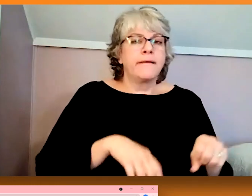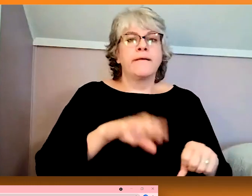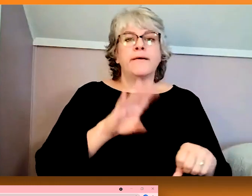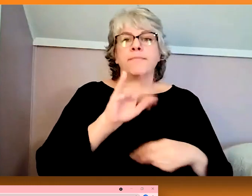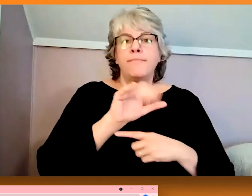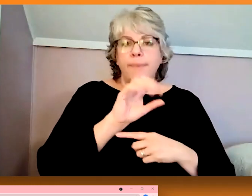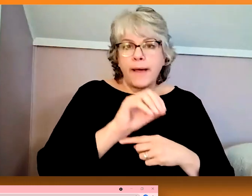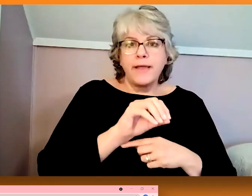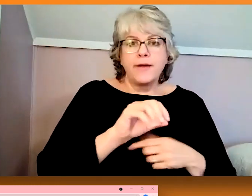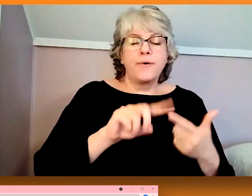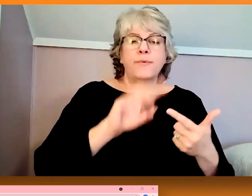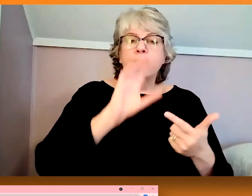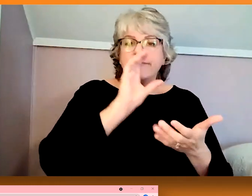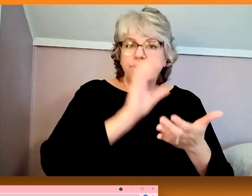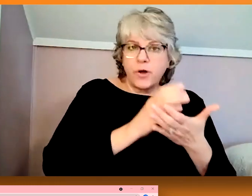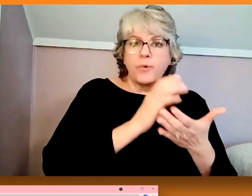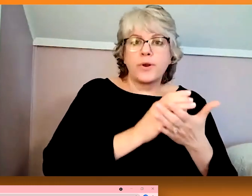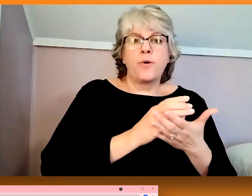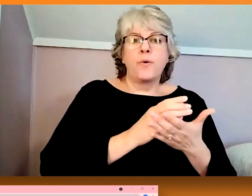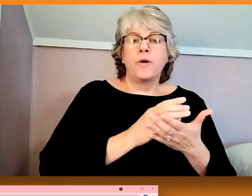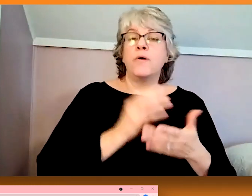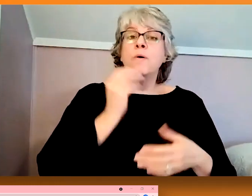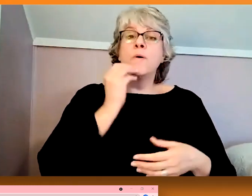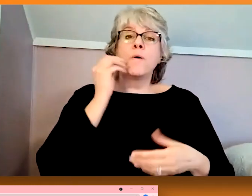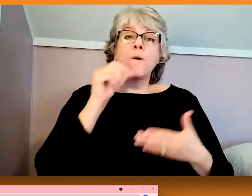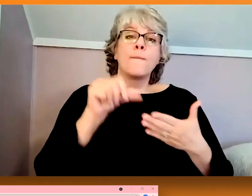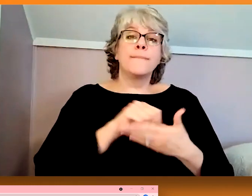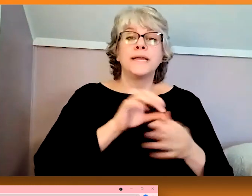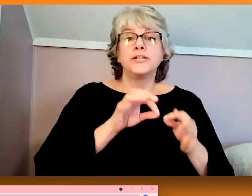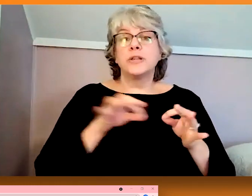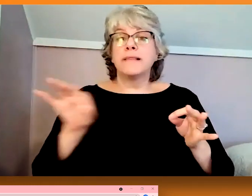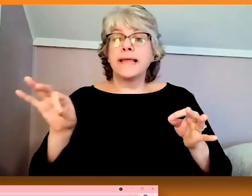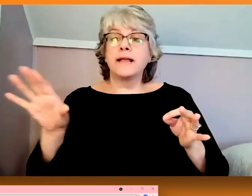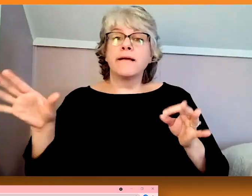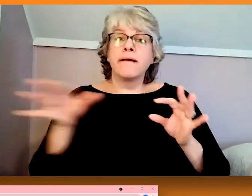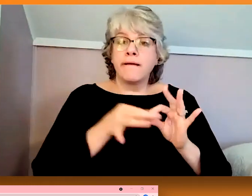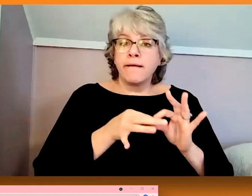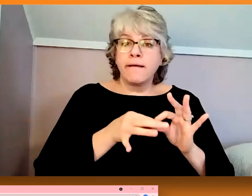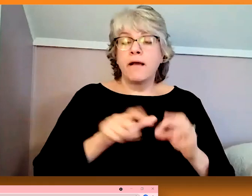You could add a photo. You could link to home pages